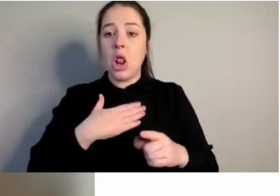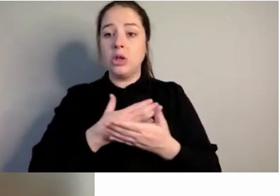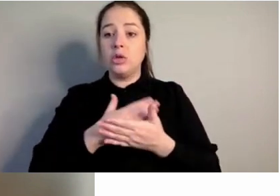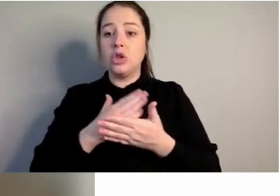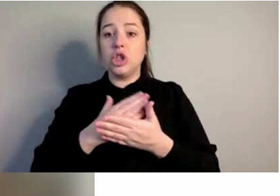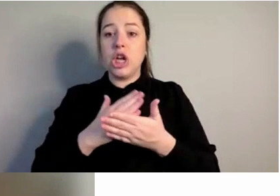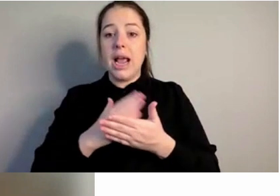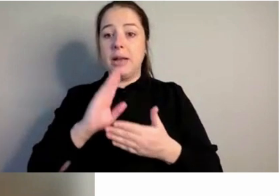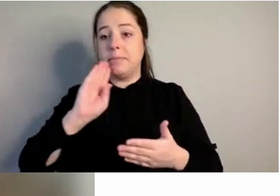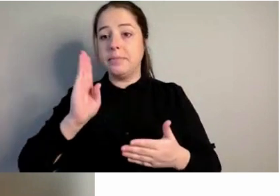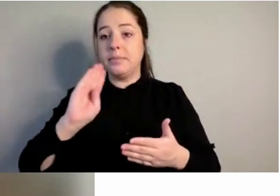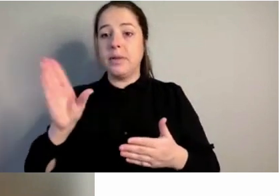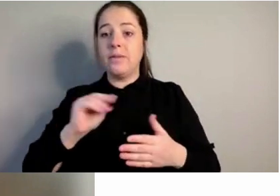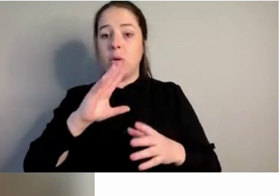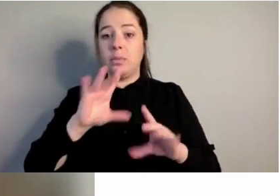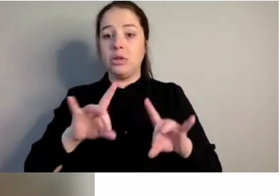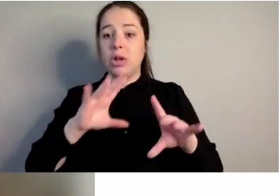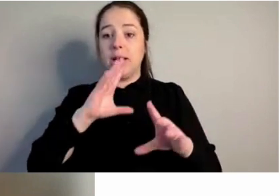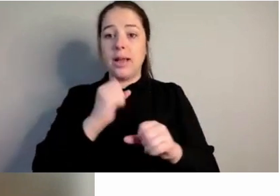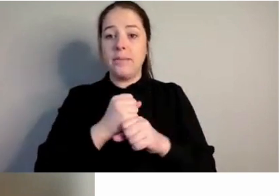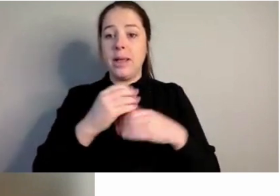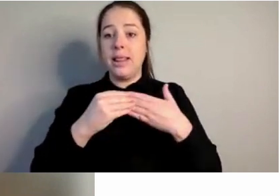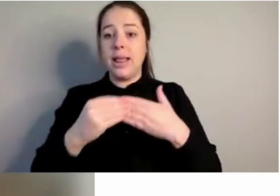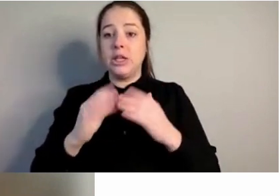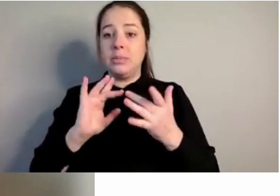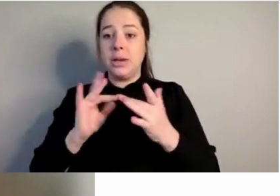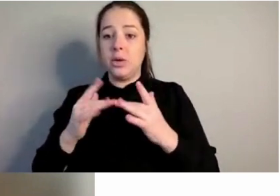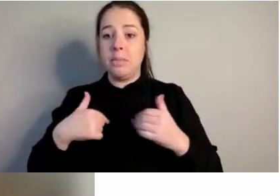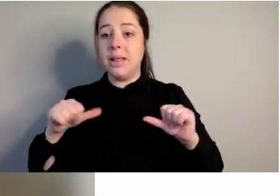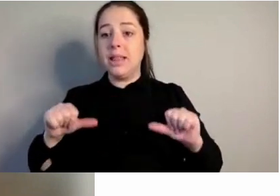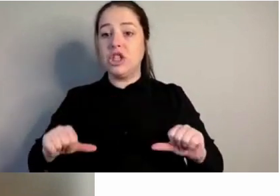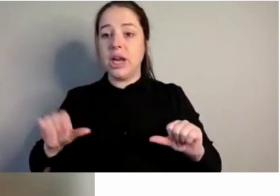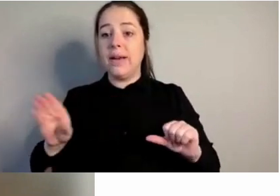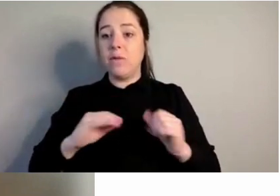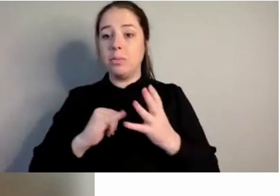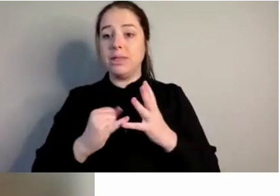on the Australian Government Leadership Network, of which I'm the chair of the South Australian group.